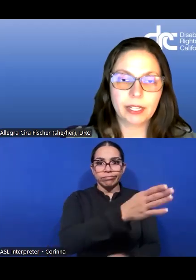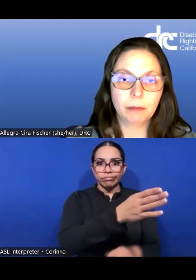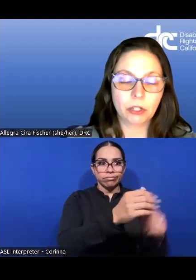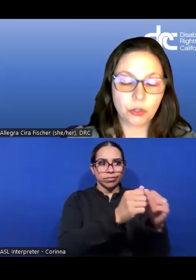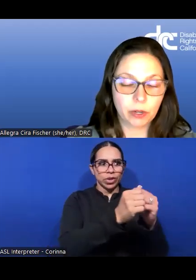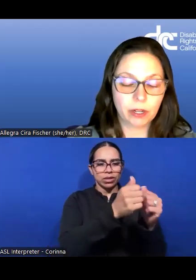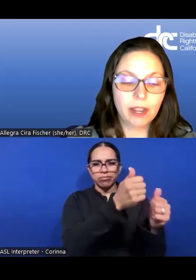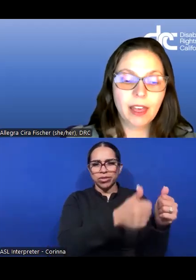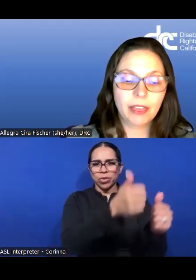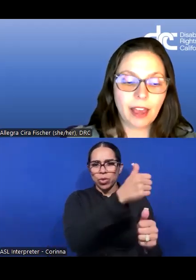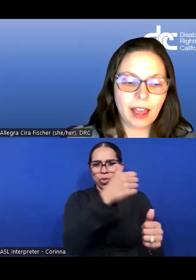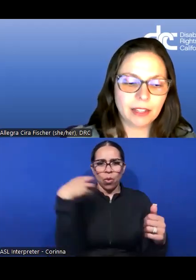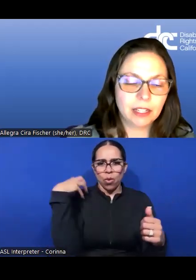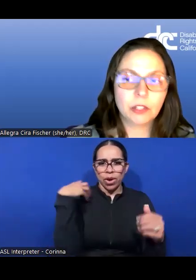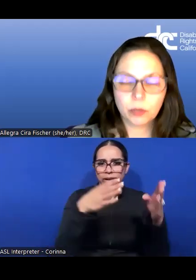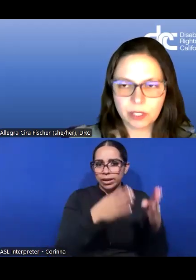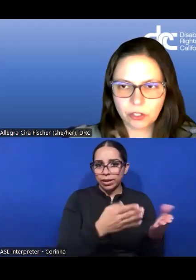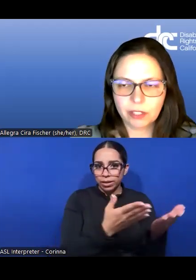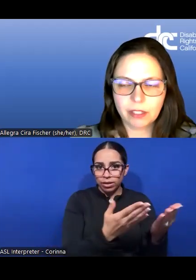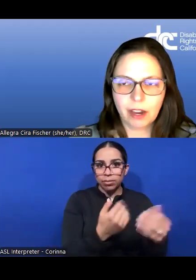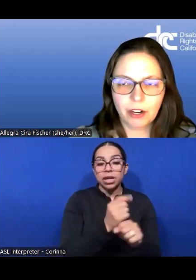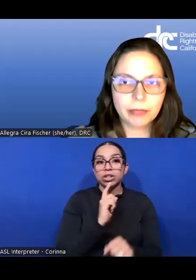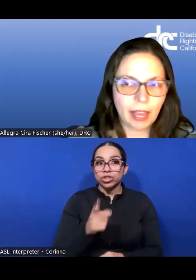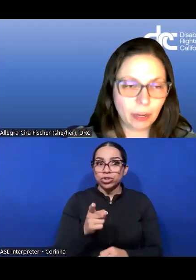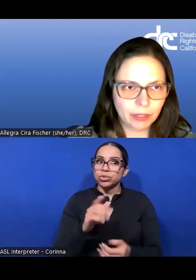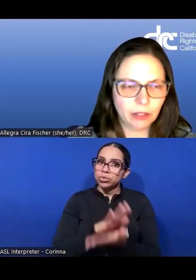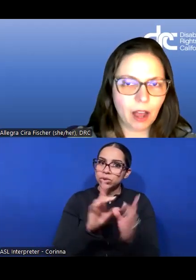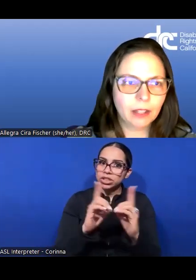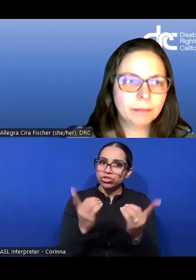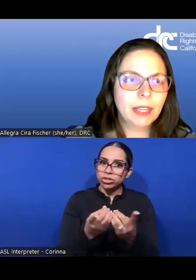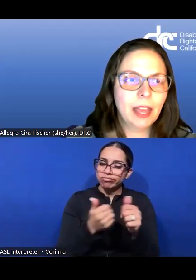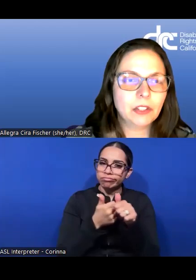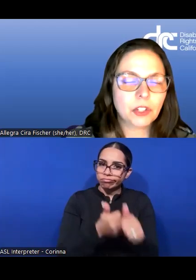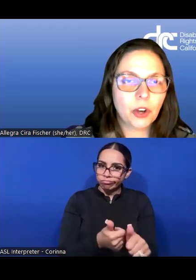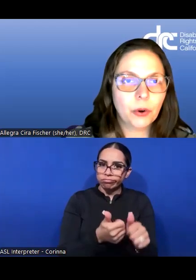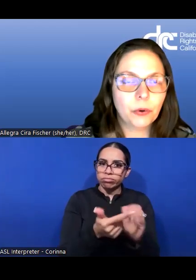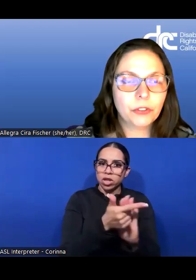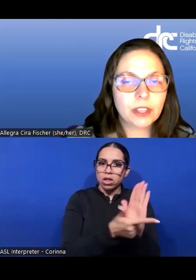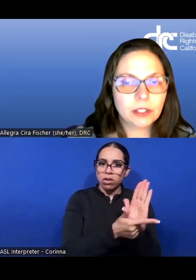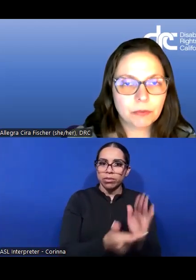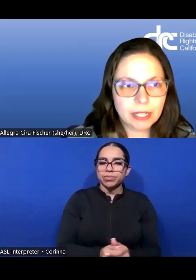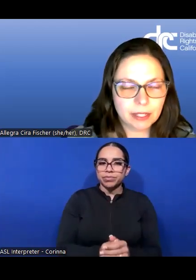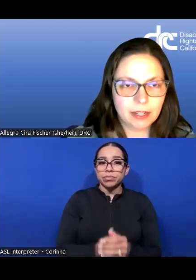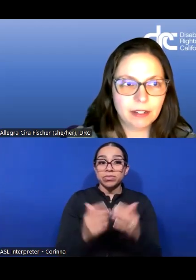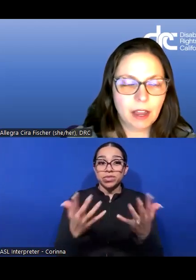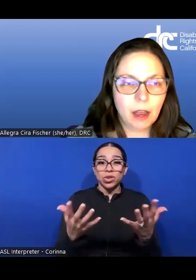and make sure that school districts are complying with the law. And so for this reason,